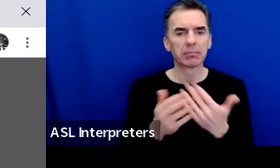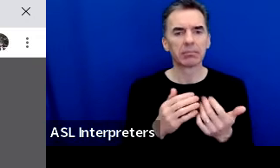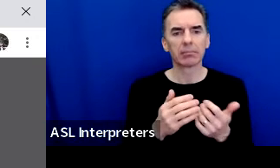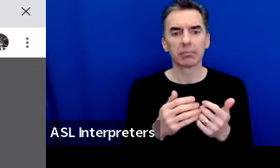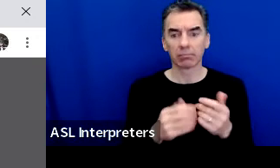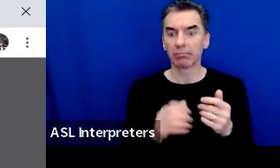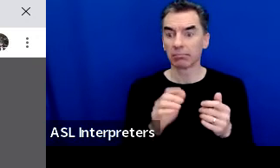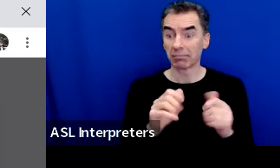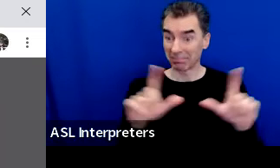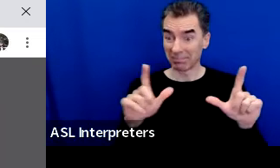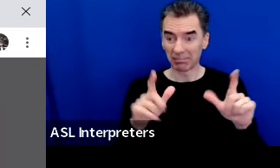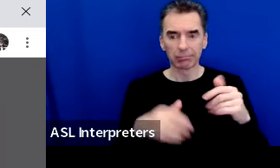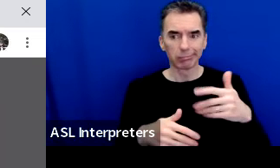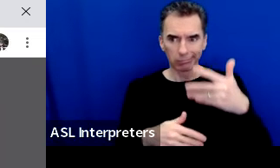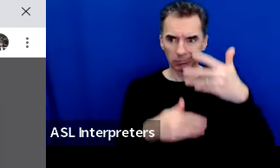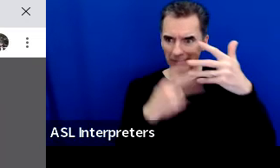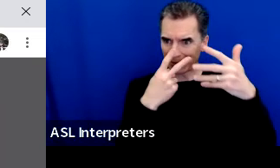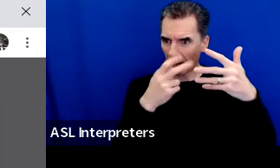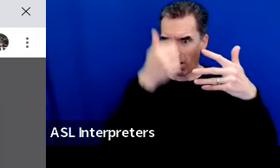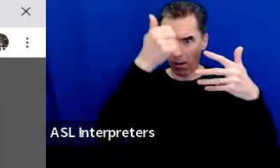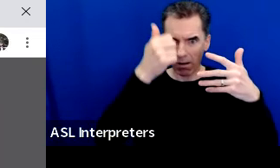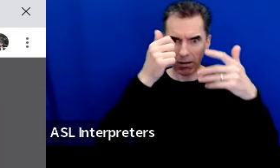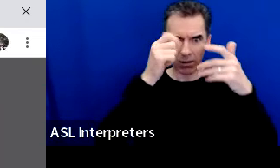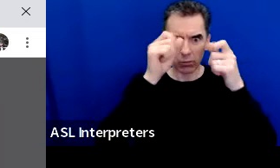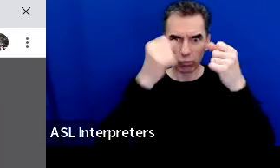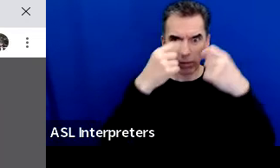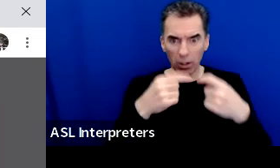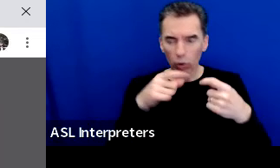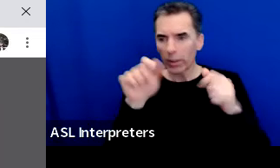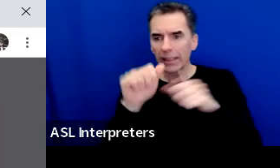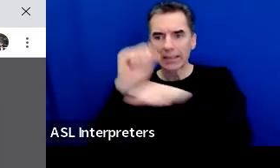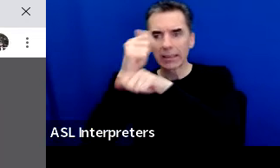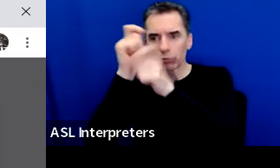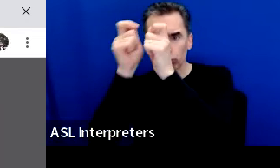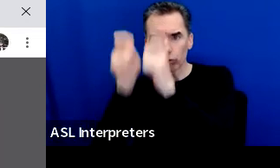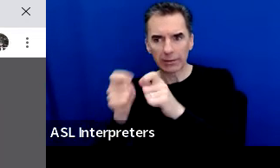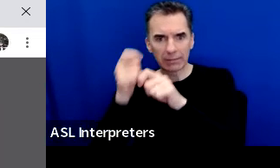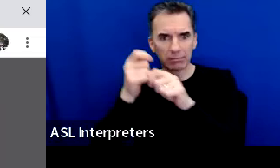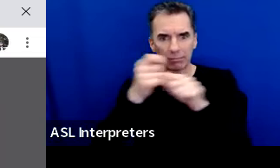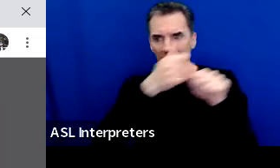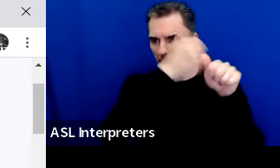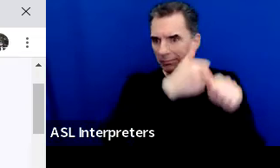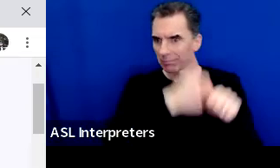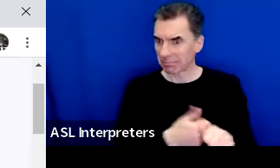and you can change the settings on all the different problems. And it's really easy to do that. No problem. I'm not going to change that.